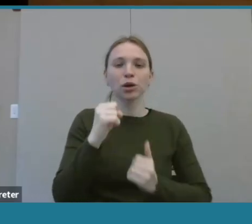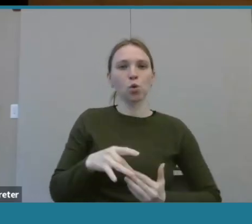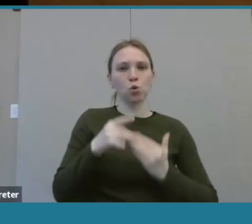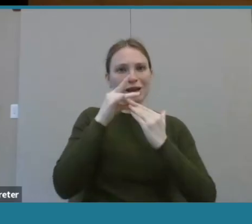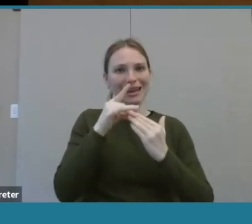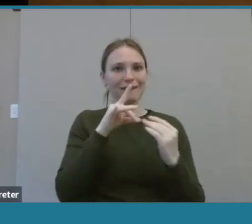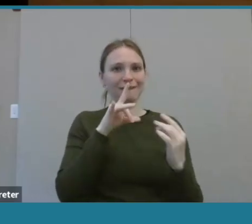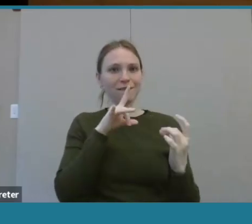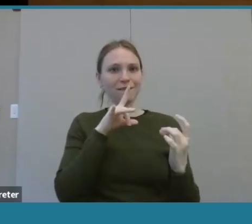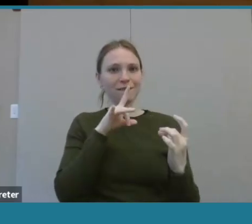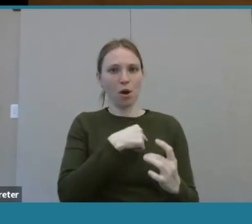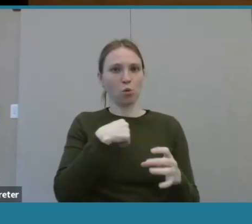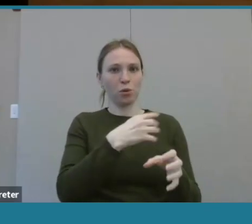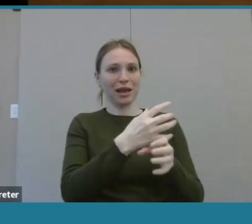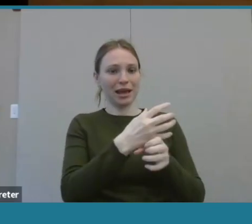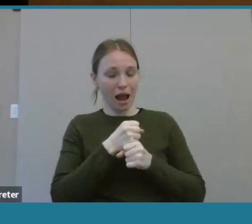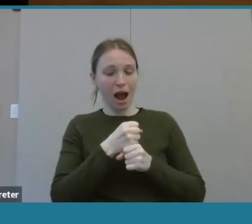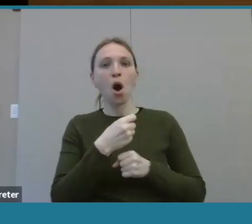that we were like, this is something we want to act on.